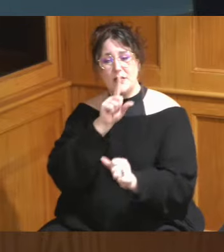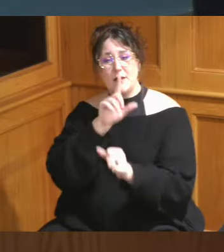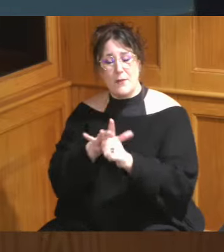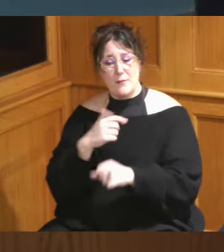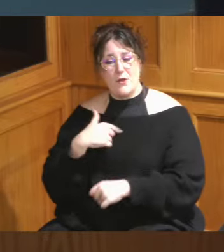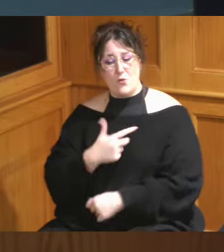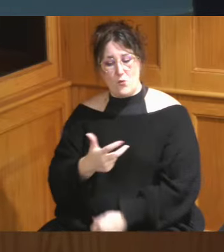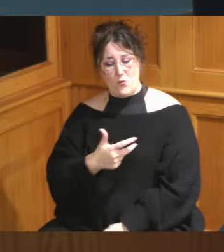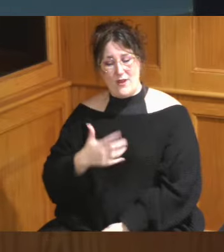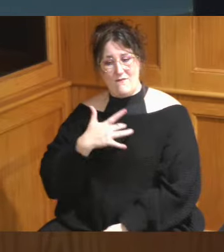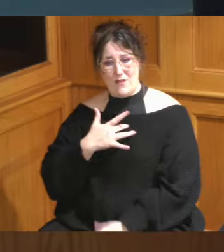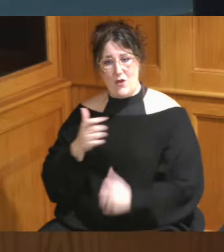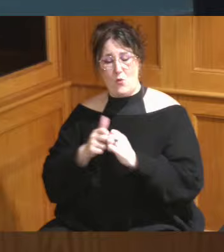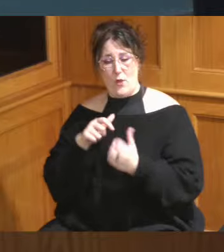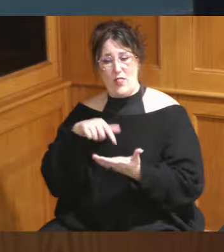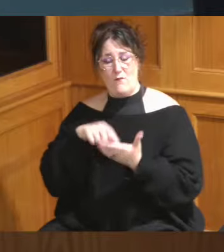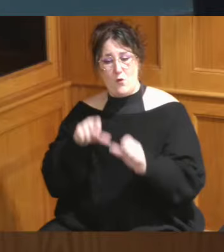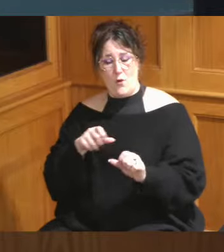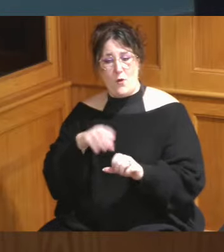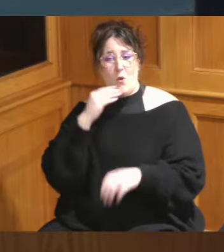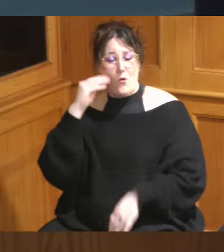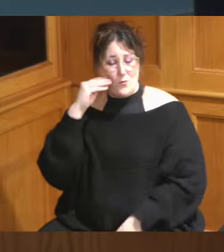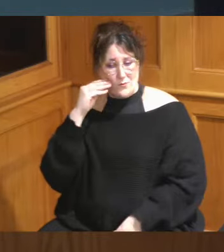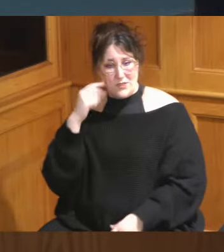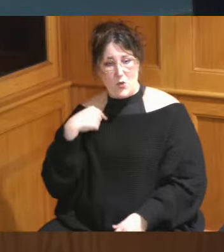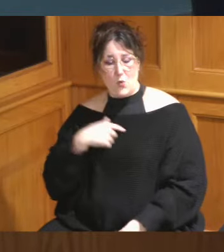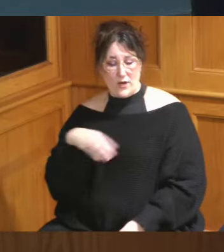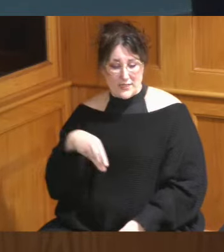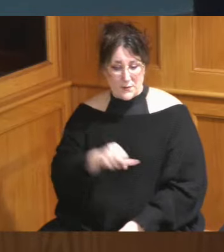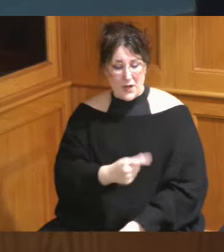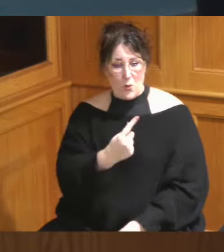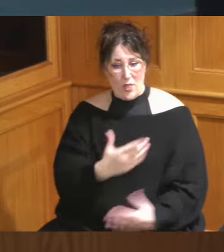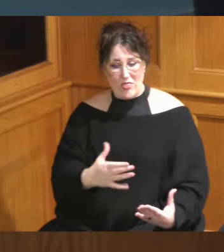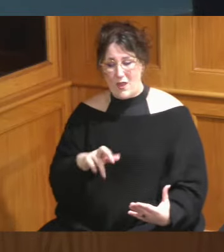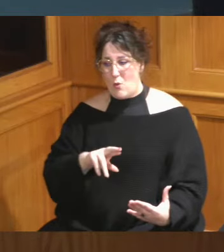to affordable housing in this community. whether we're spending it on on one thing or the other,